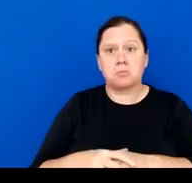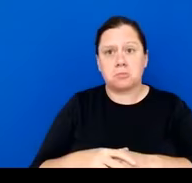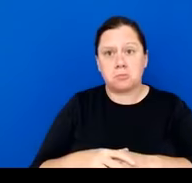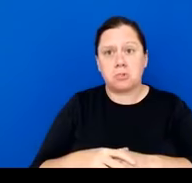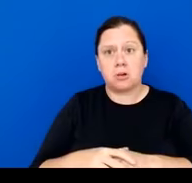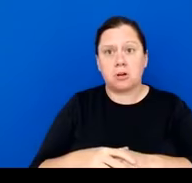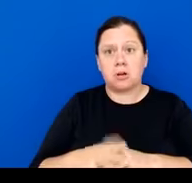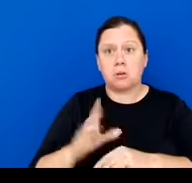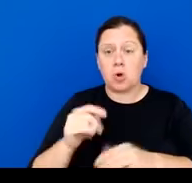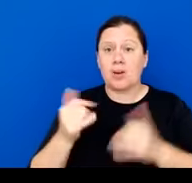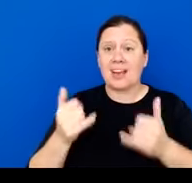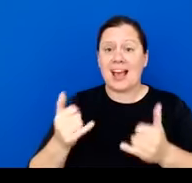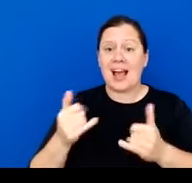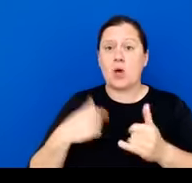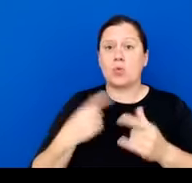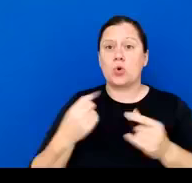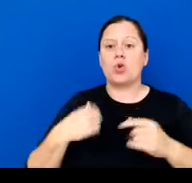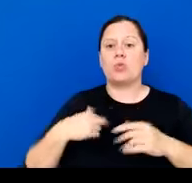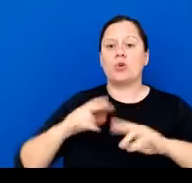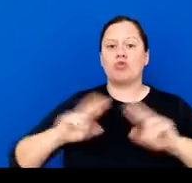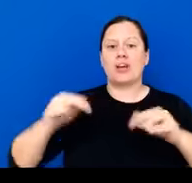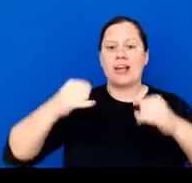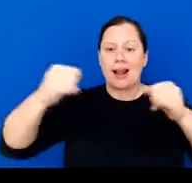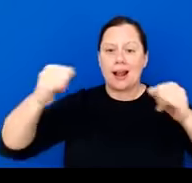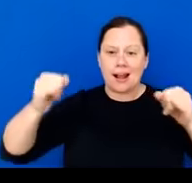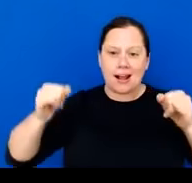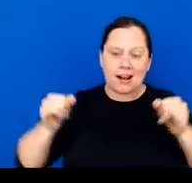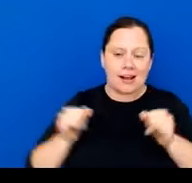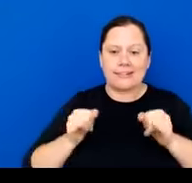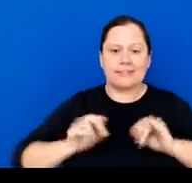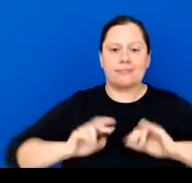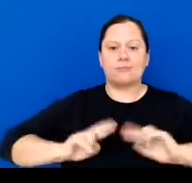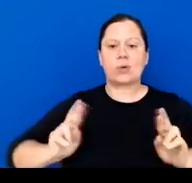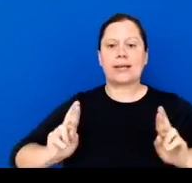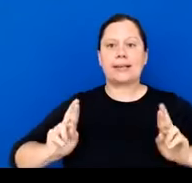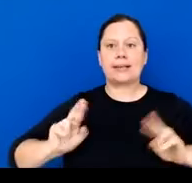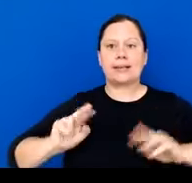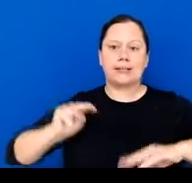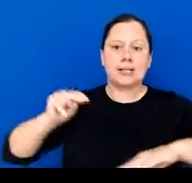utilized what we call our air attack to be able to evaluate if there's any